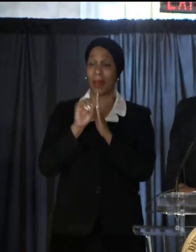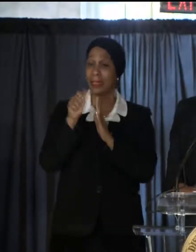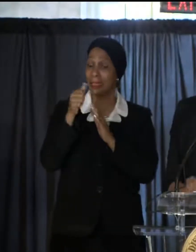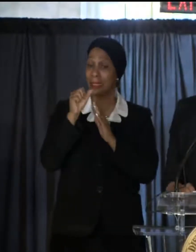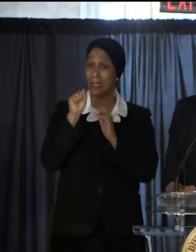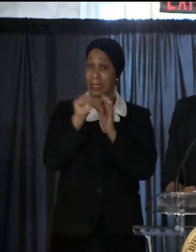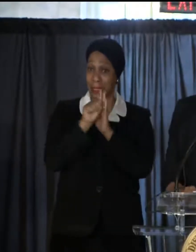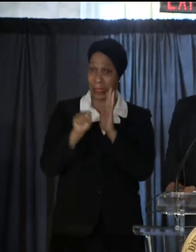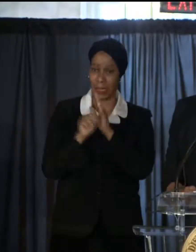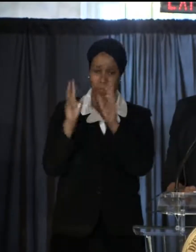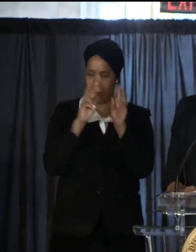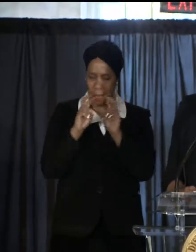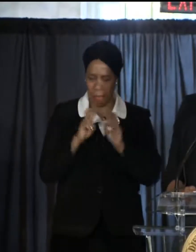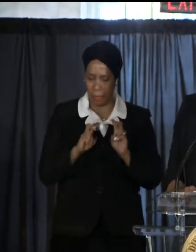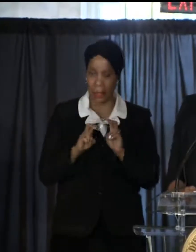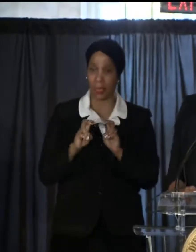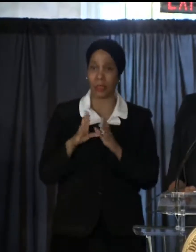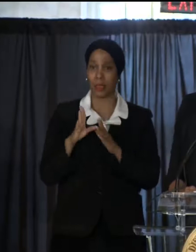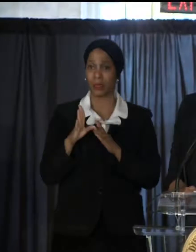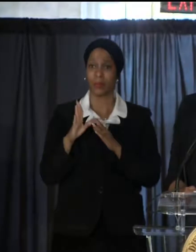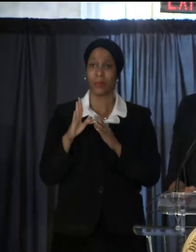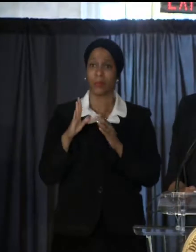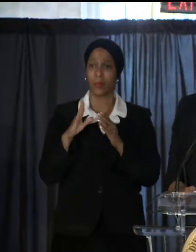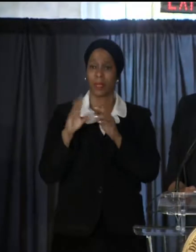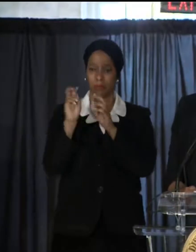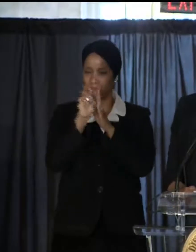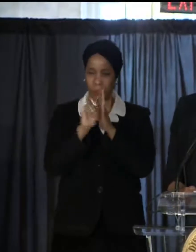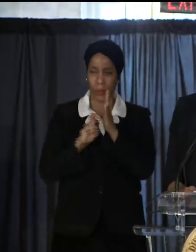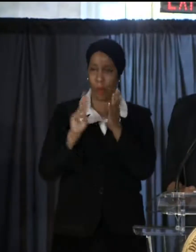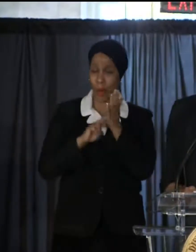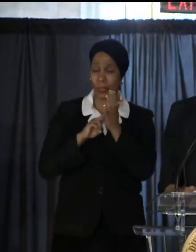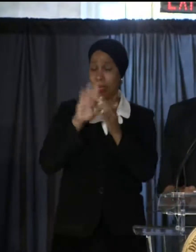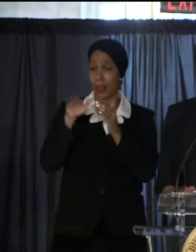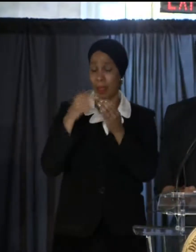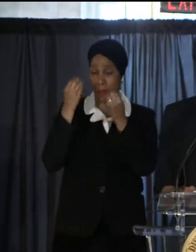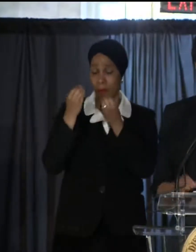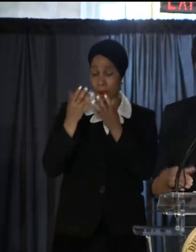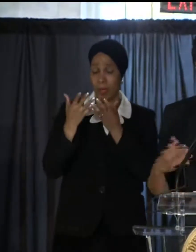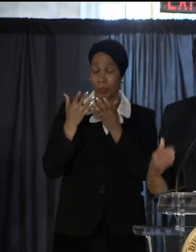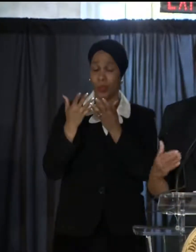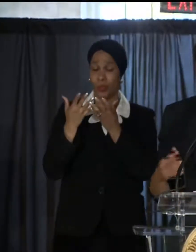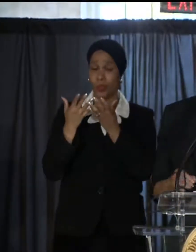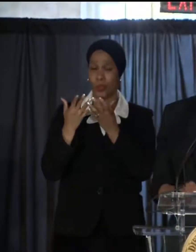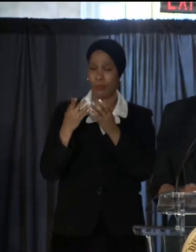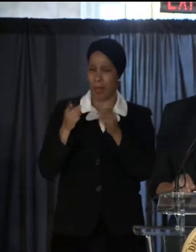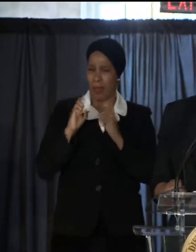ANALYZED THEIR DEMOGRAPHICS AND OTHER DATA THAT GIVE US THE IDEA